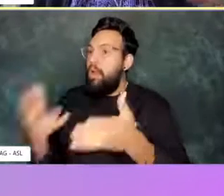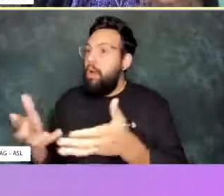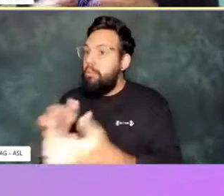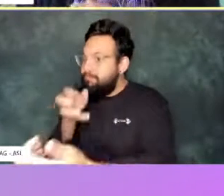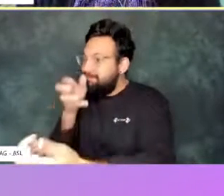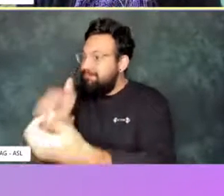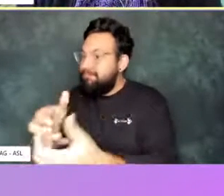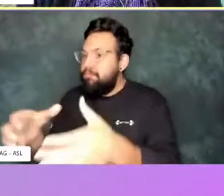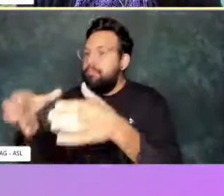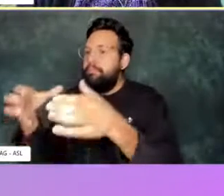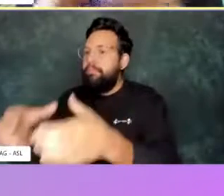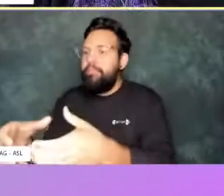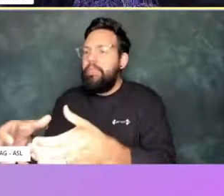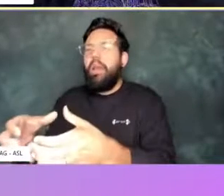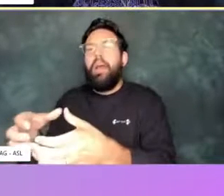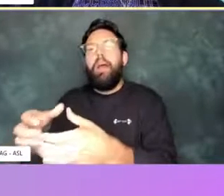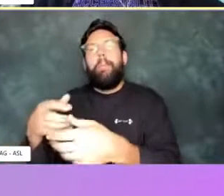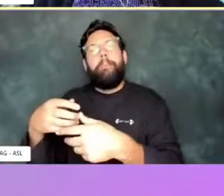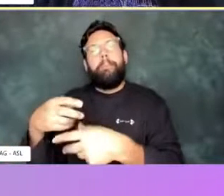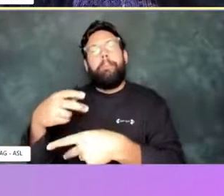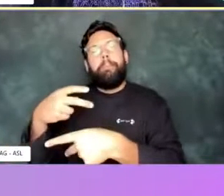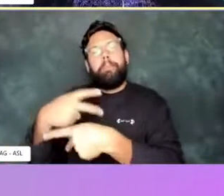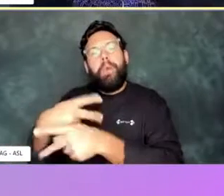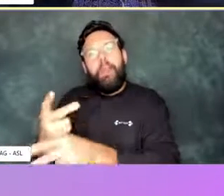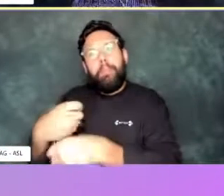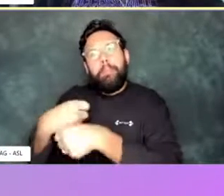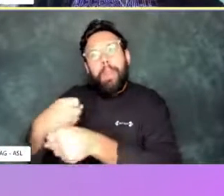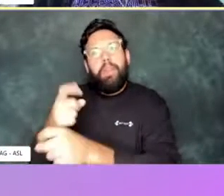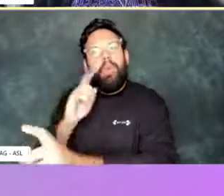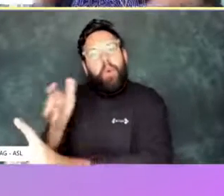Microsoft recommendation. Start extending to many and